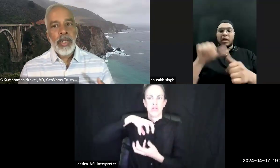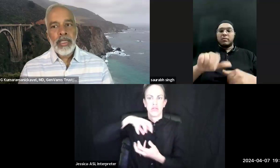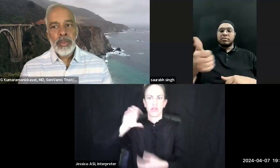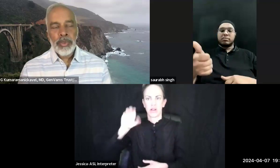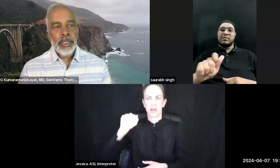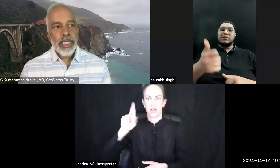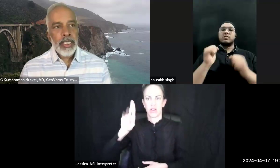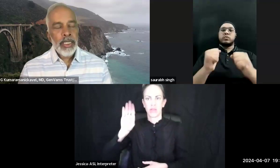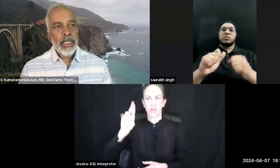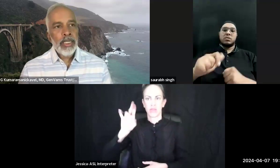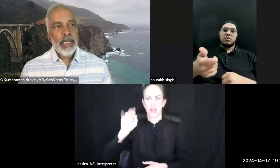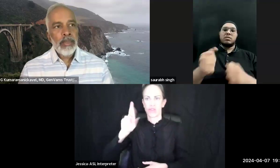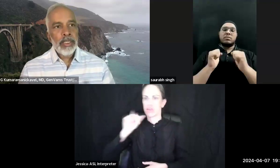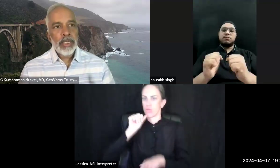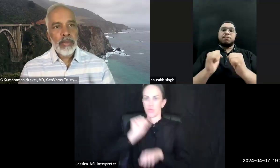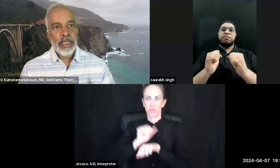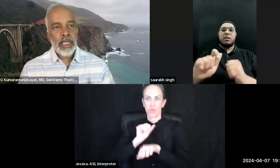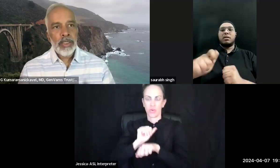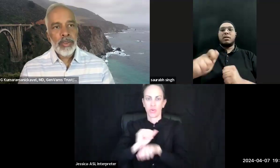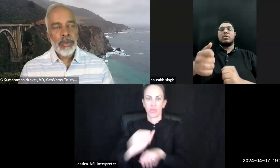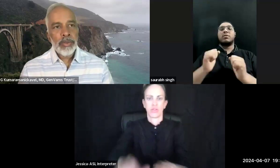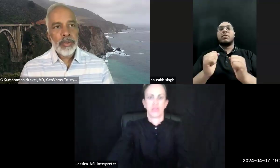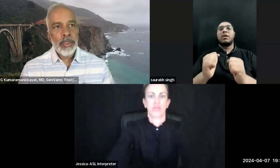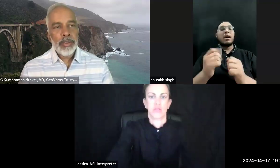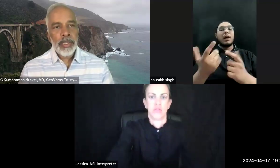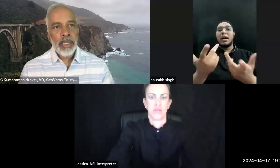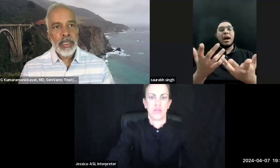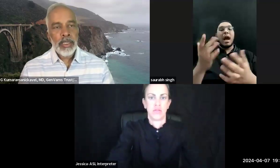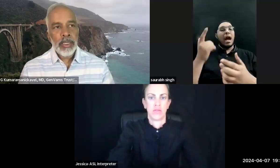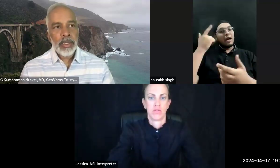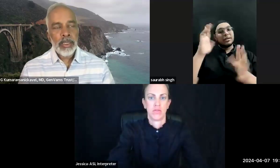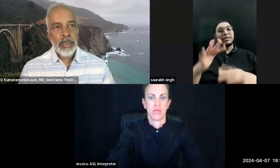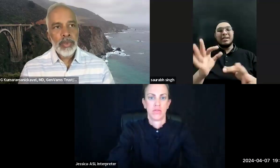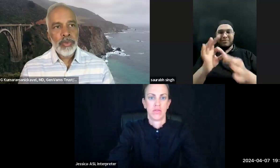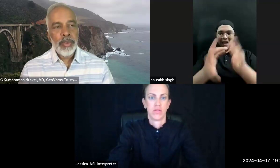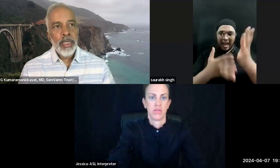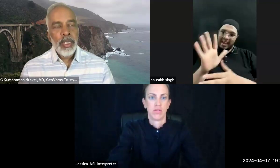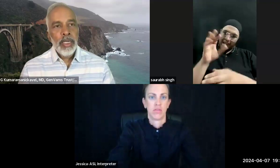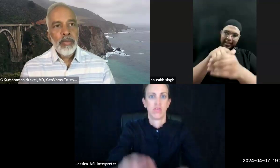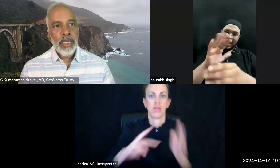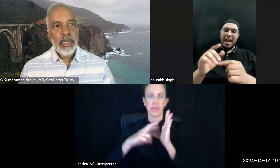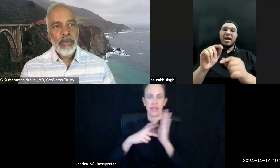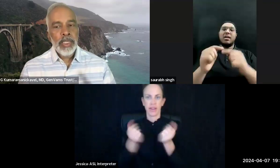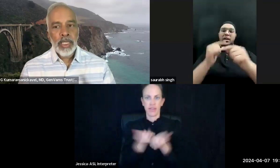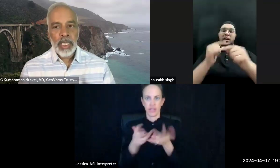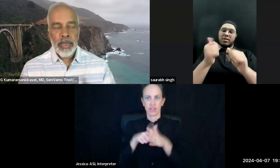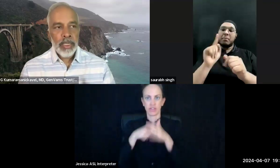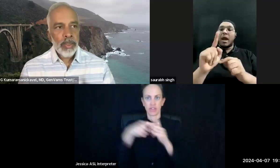one you put your key and everything will start to you know fire and move but then in the carburetor